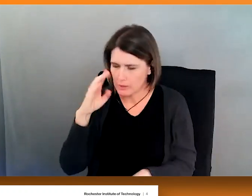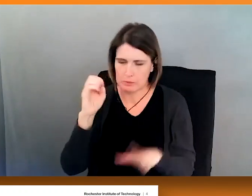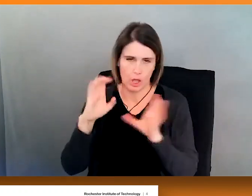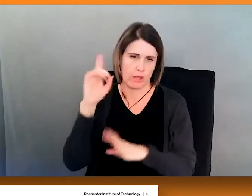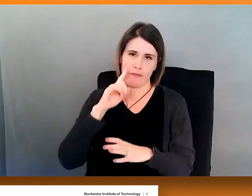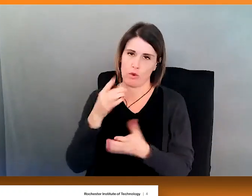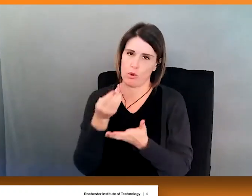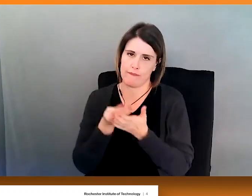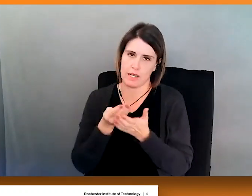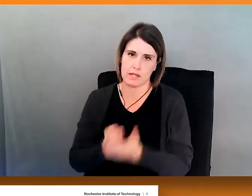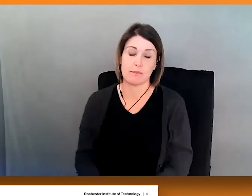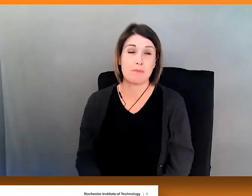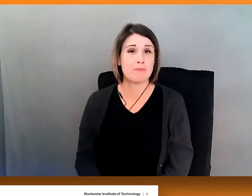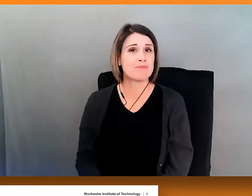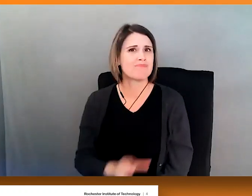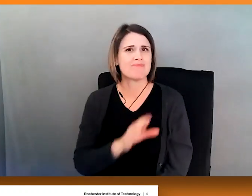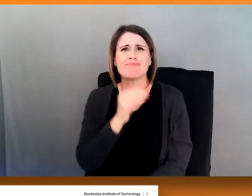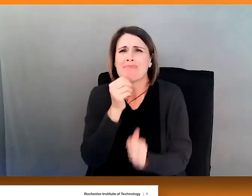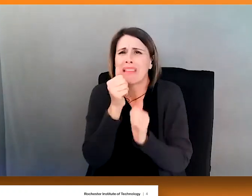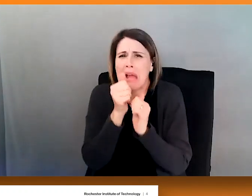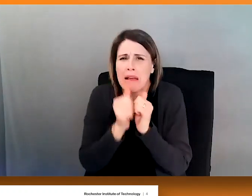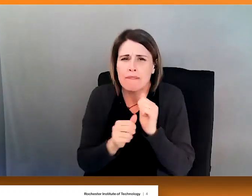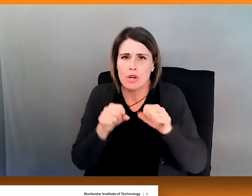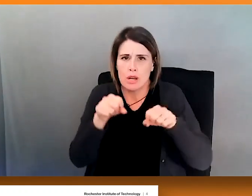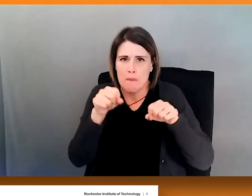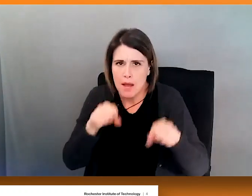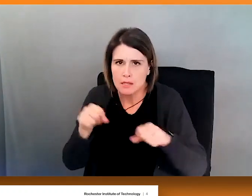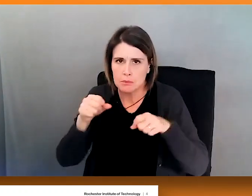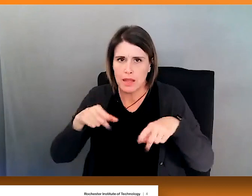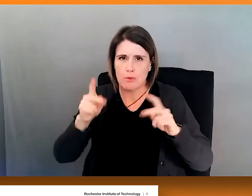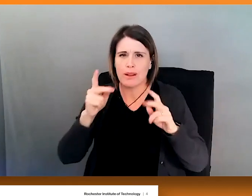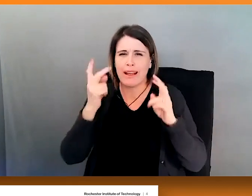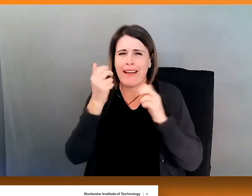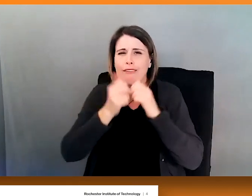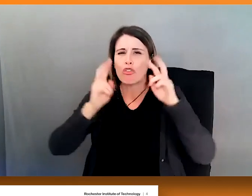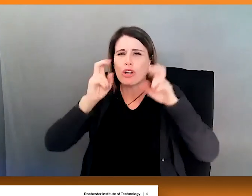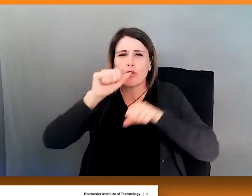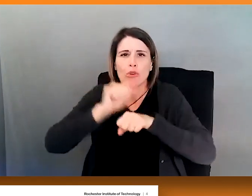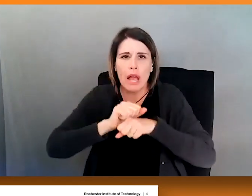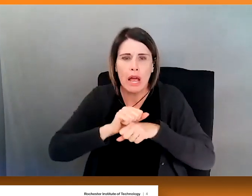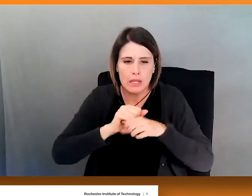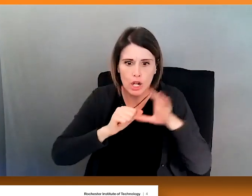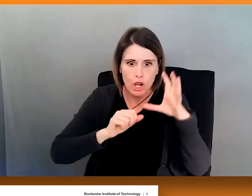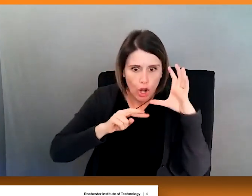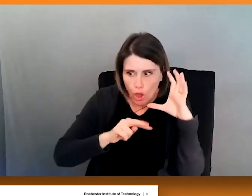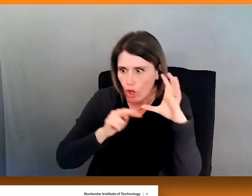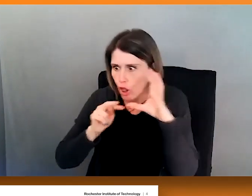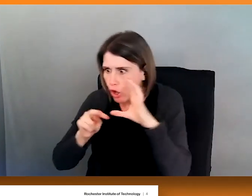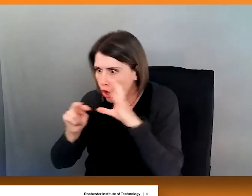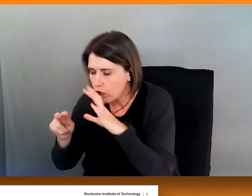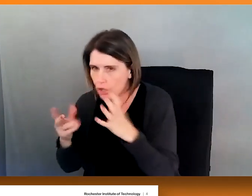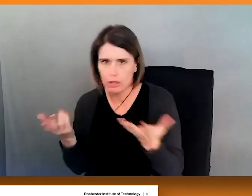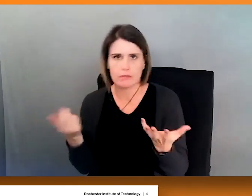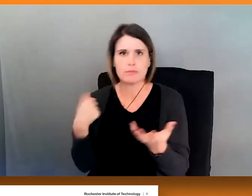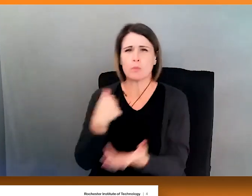Also look under every rock. Experienced researchers all know our bigger funders, right,